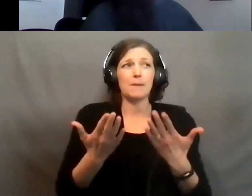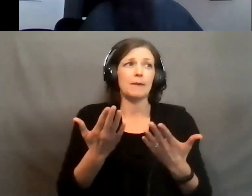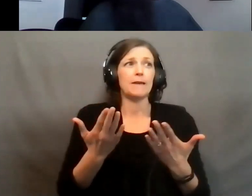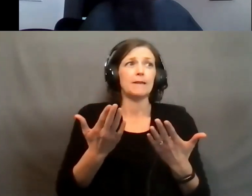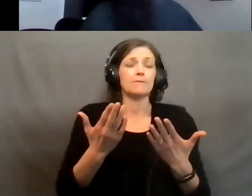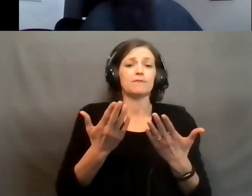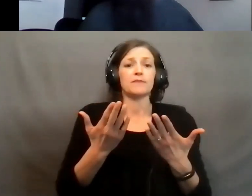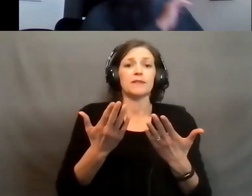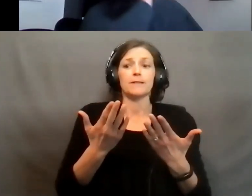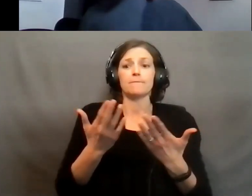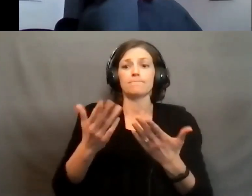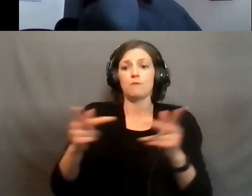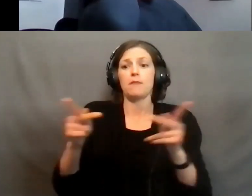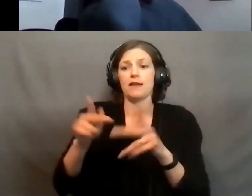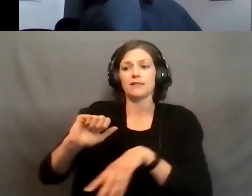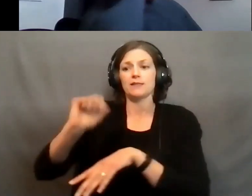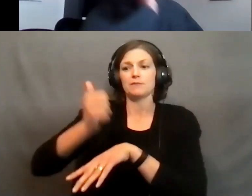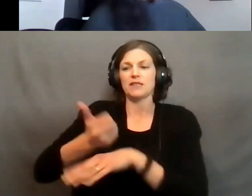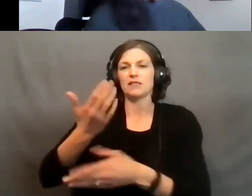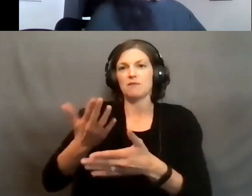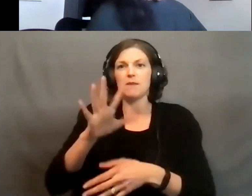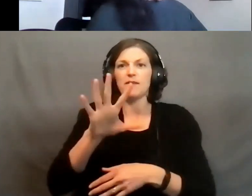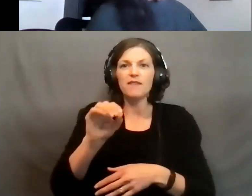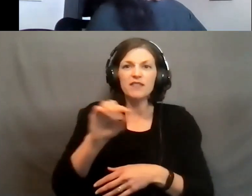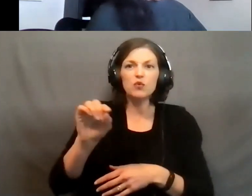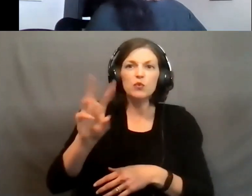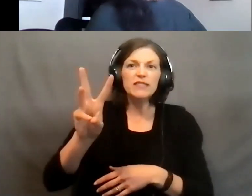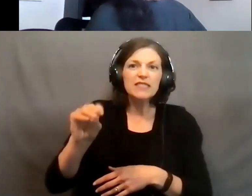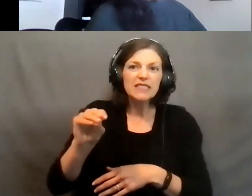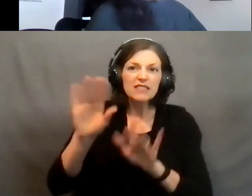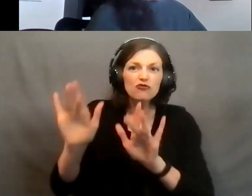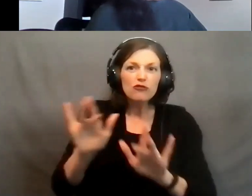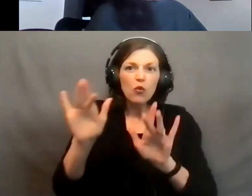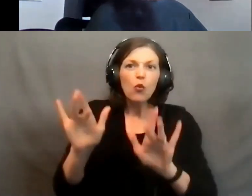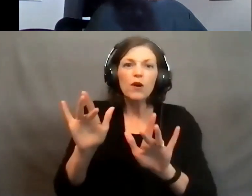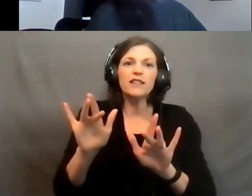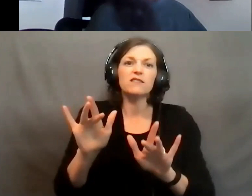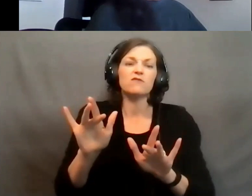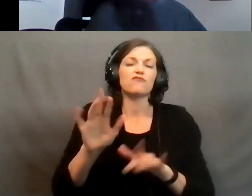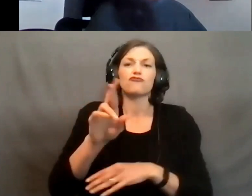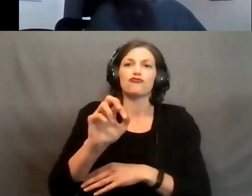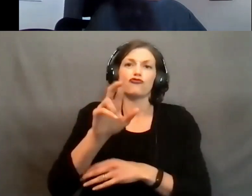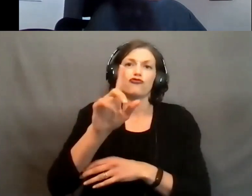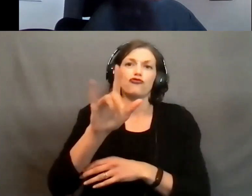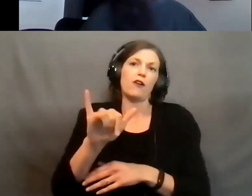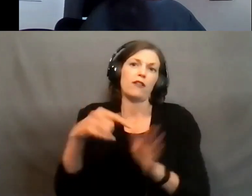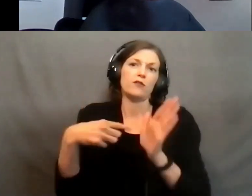there might've been something like 50 or 60 recordings. Things like the